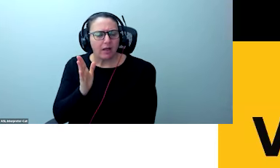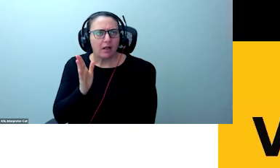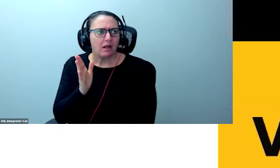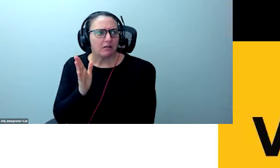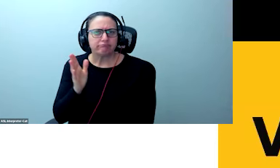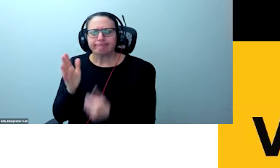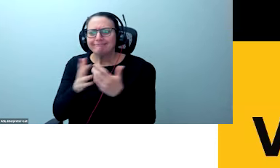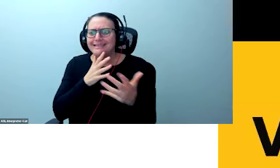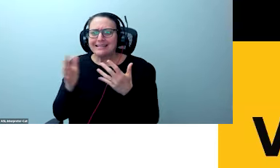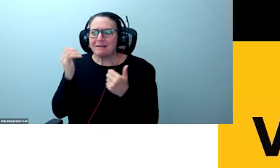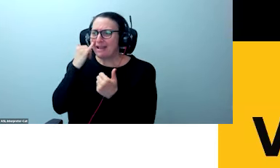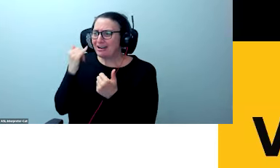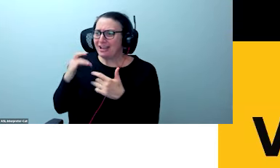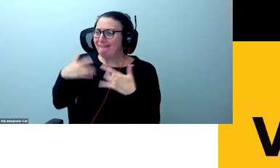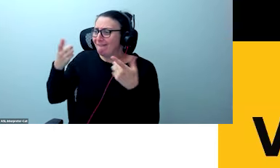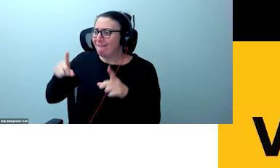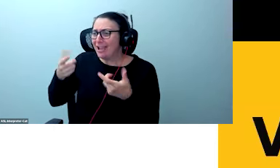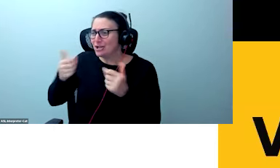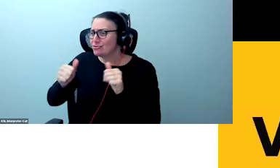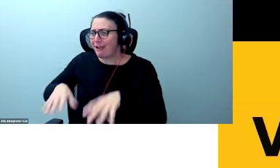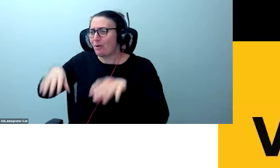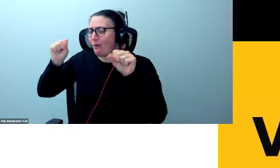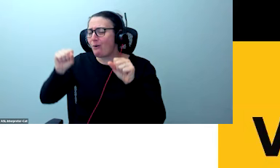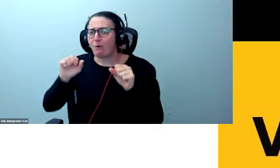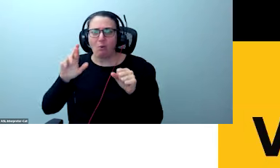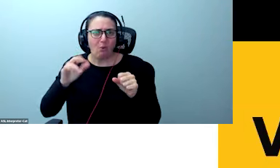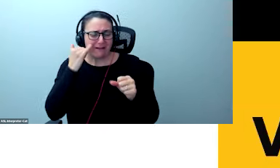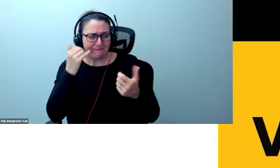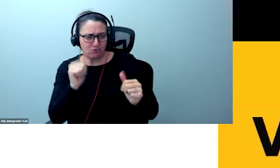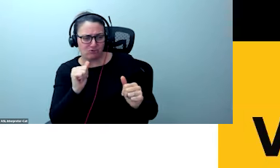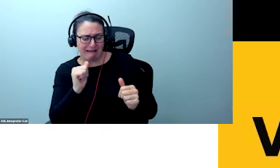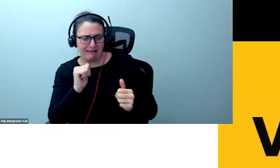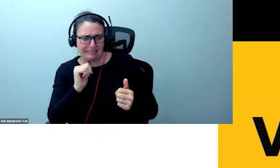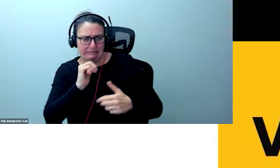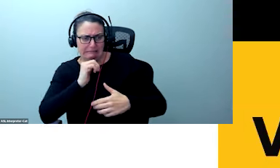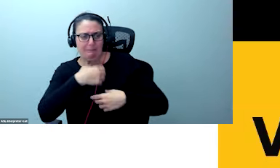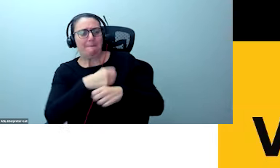no matter how inclusive of an event you're trying to run, no matter how inclusive of a product you're trying to make,